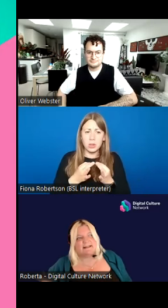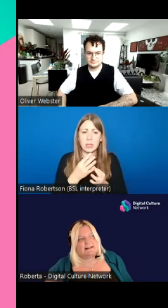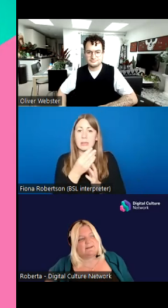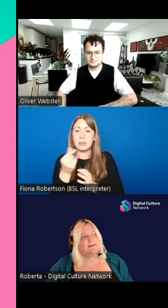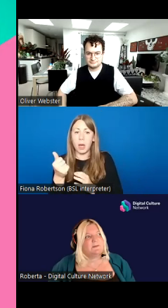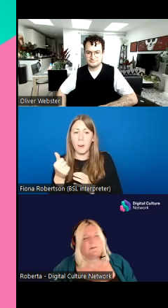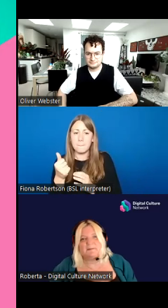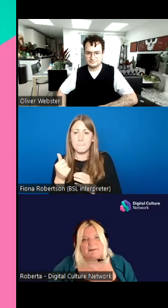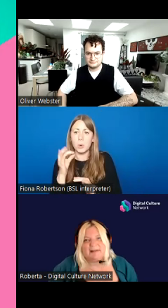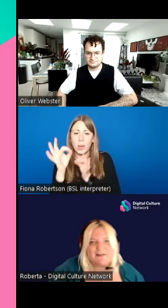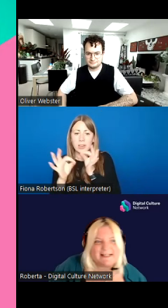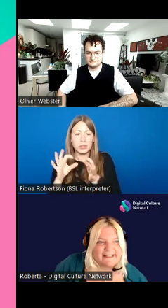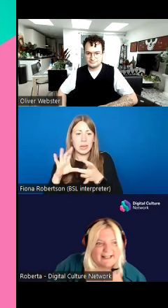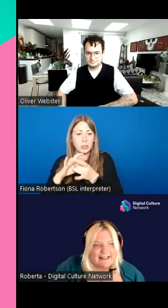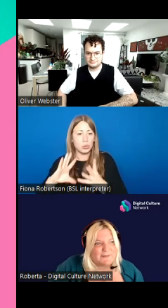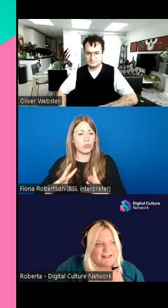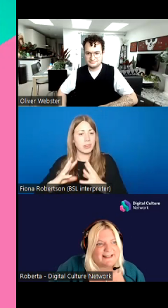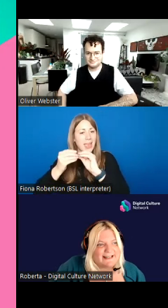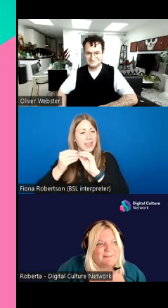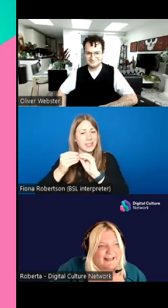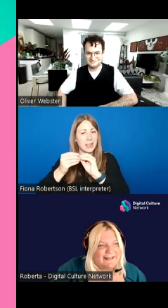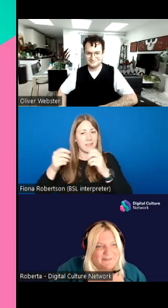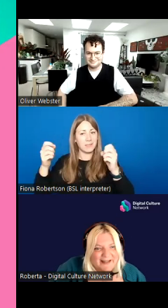I thought that one would be interesting to get to, but we just didn't make it.